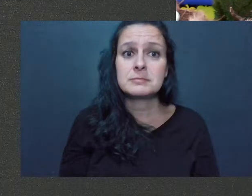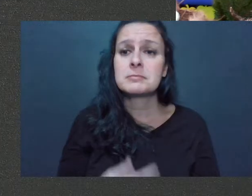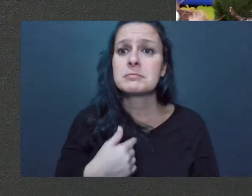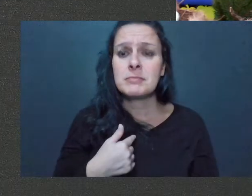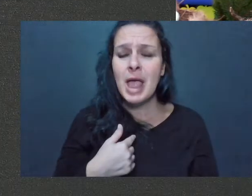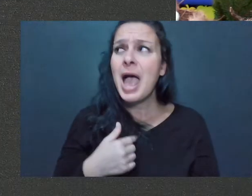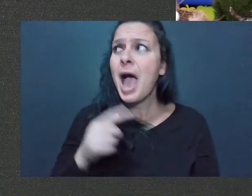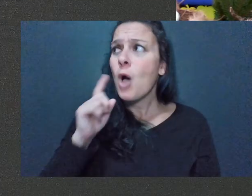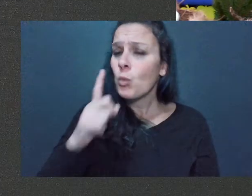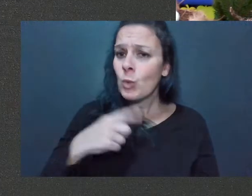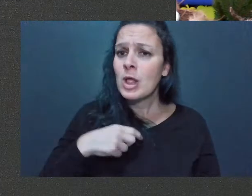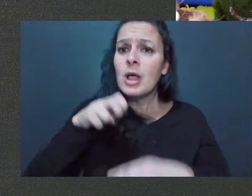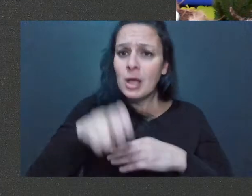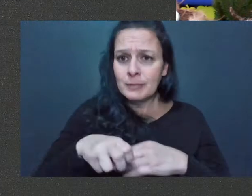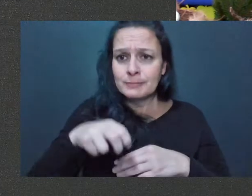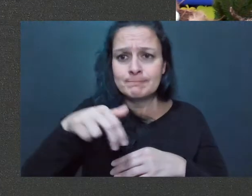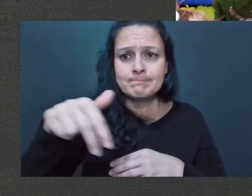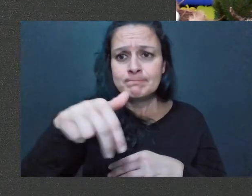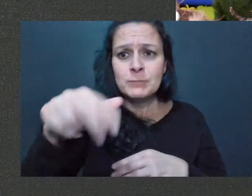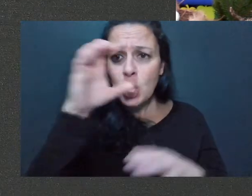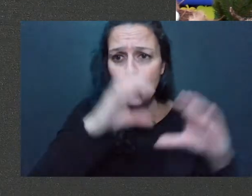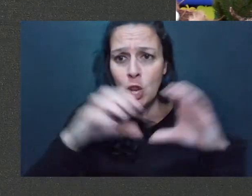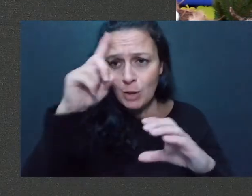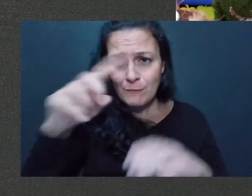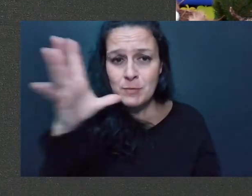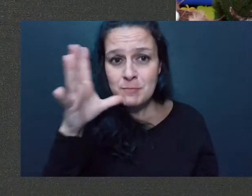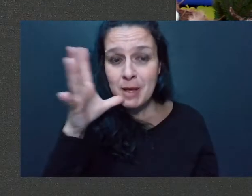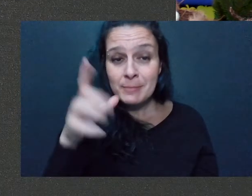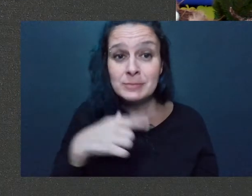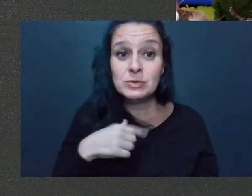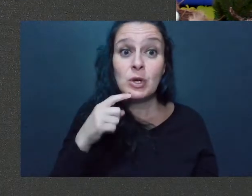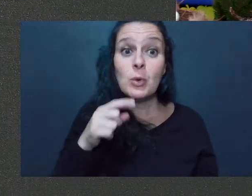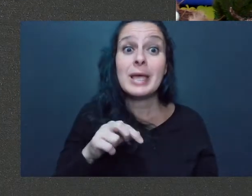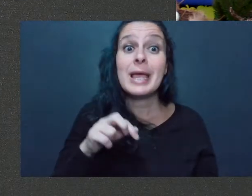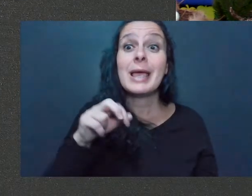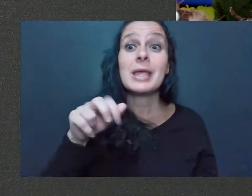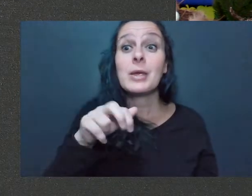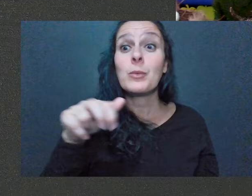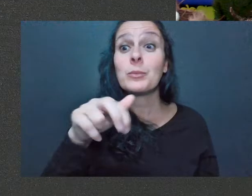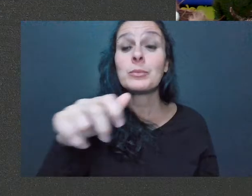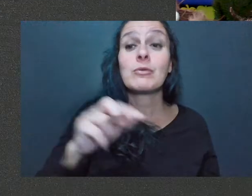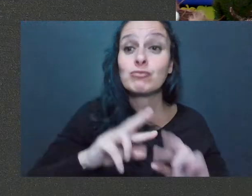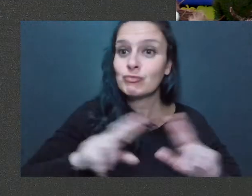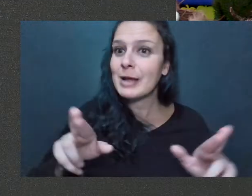"I will go and look for her," he said, so away he went.